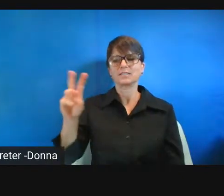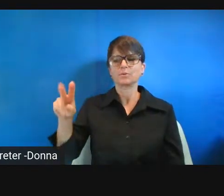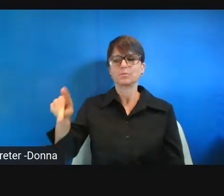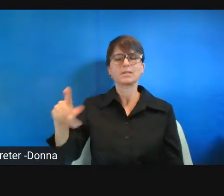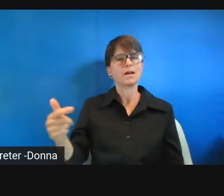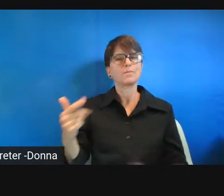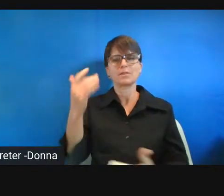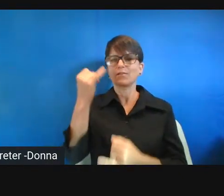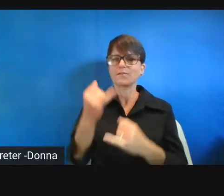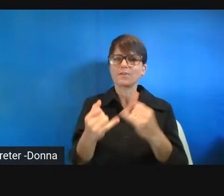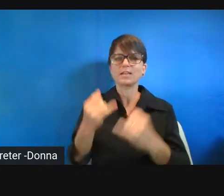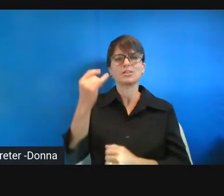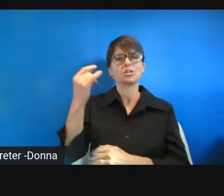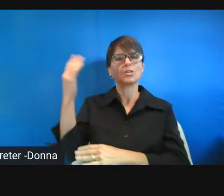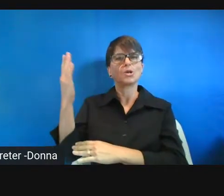My name is Devin Egger and I am a